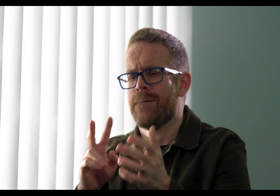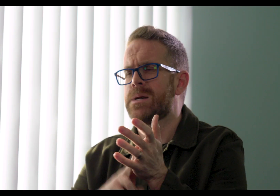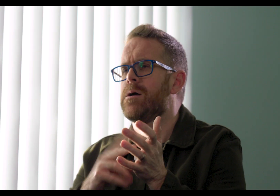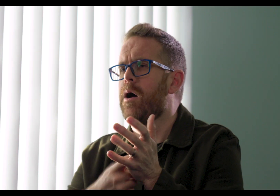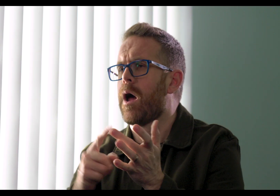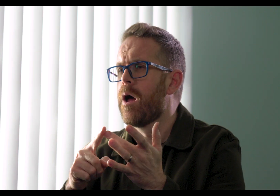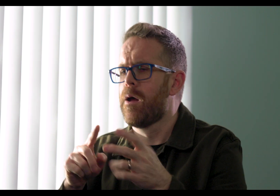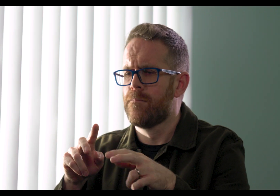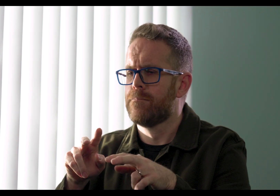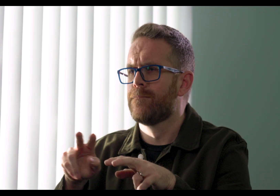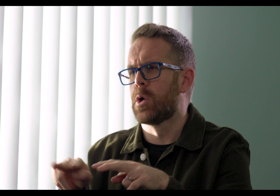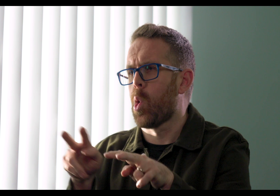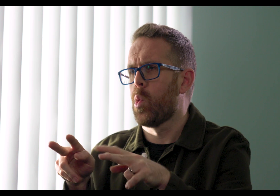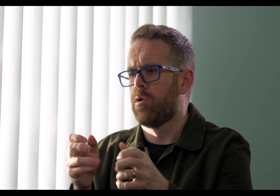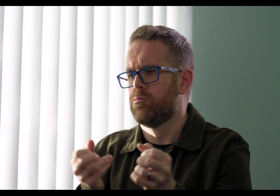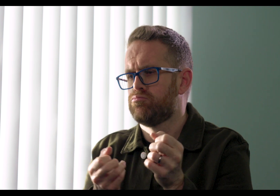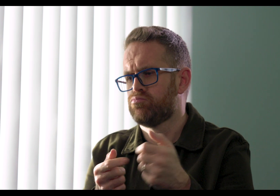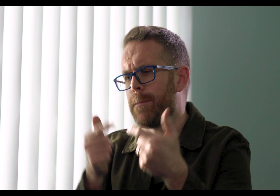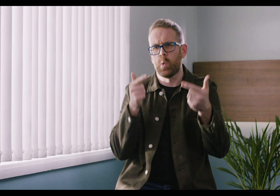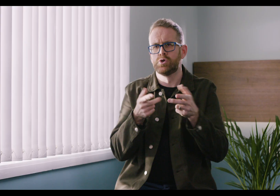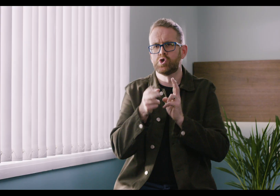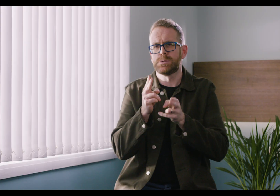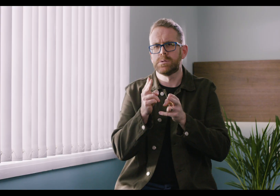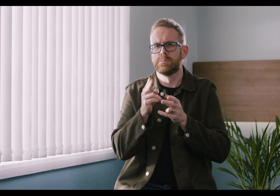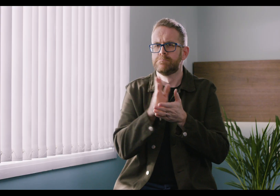We have a VRI, or Video Remote Interpreter, service